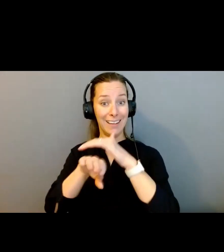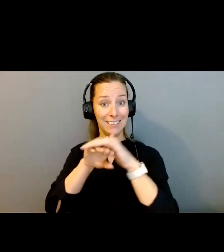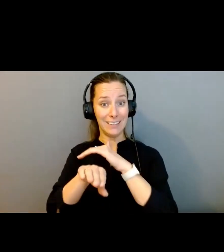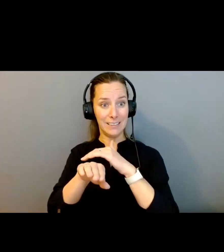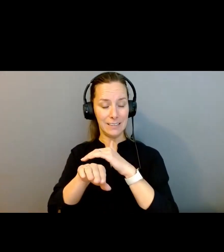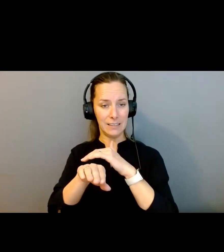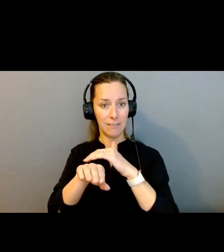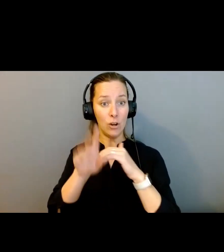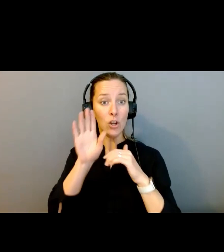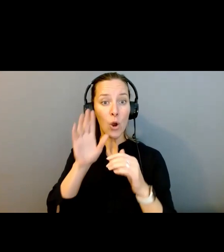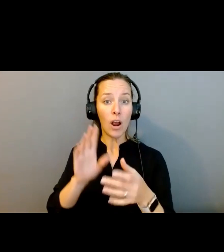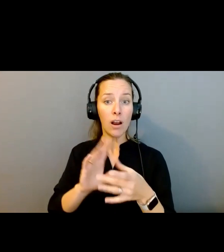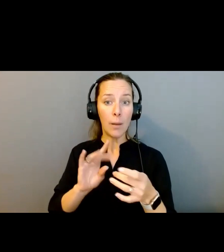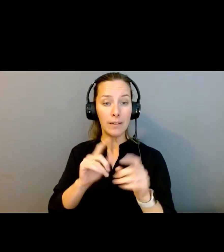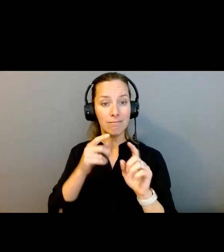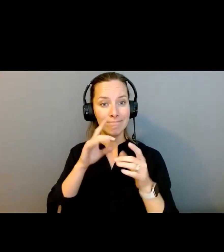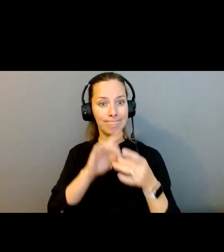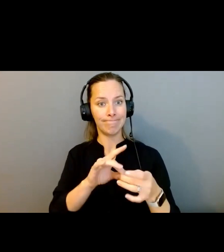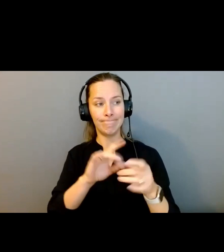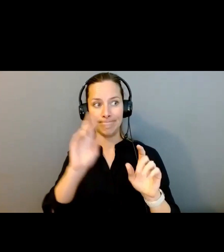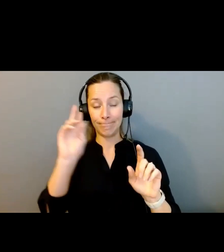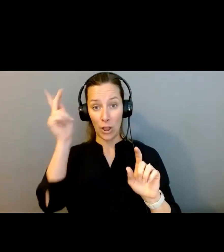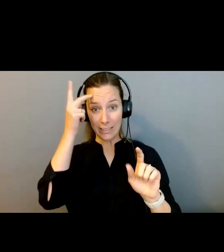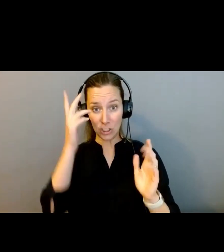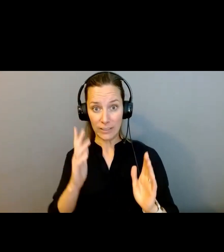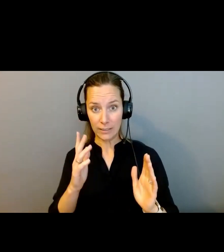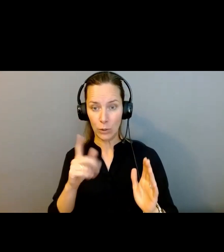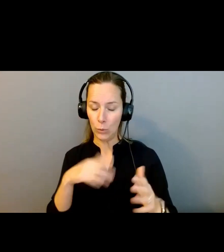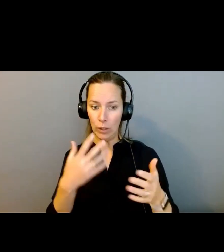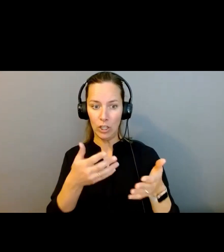around the elected officials, there's a huge gap there in services and knowledge.